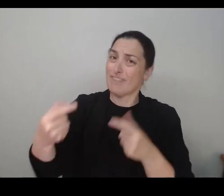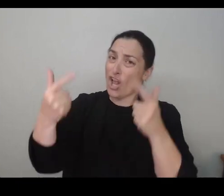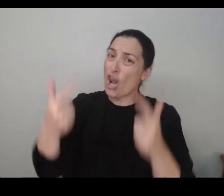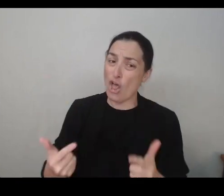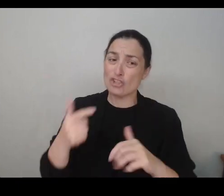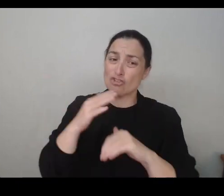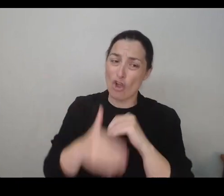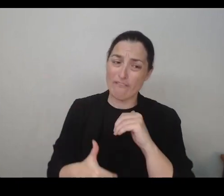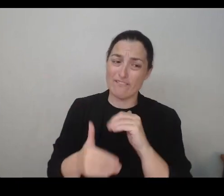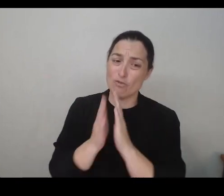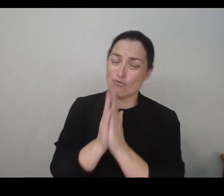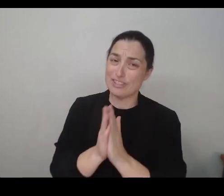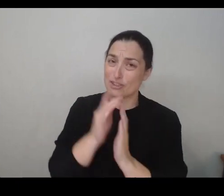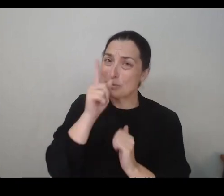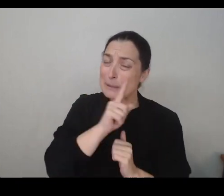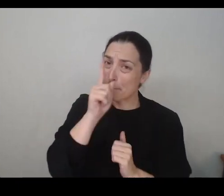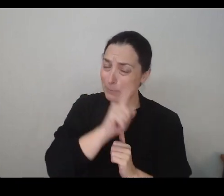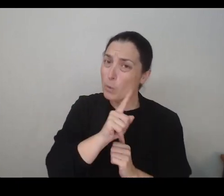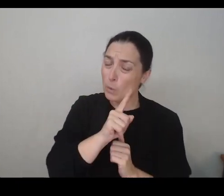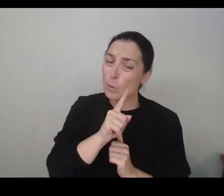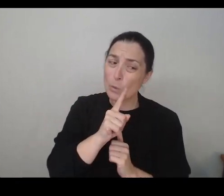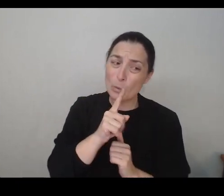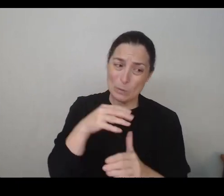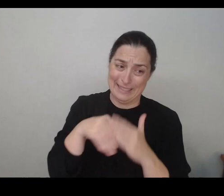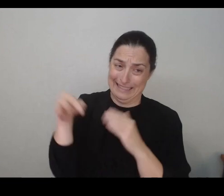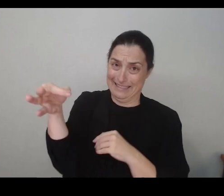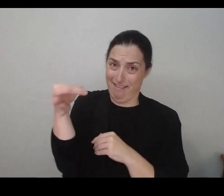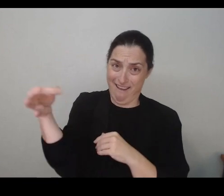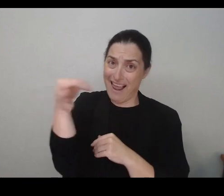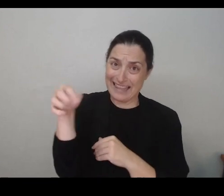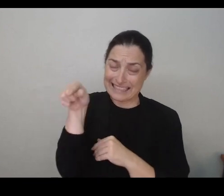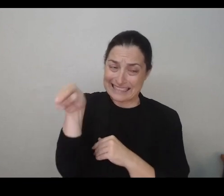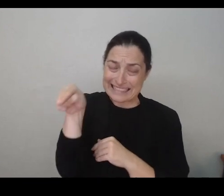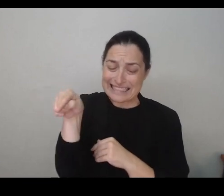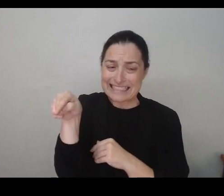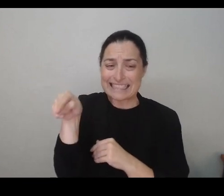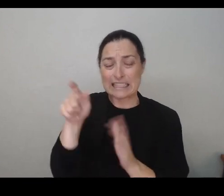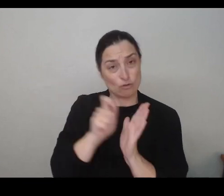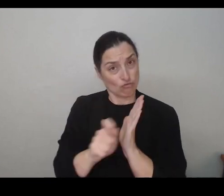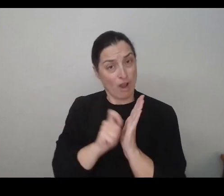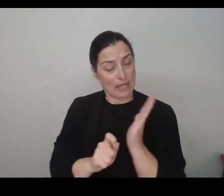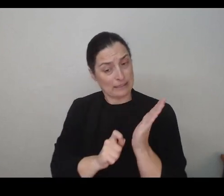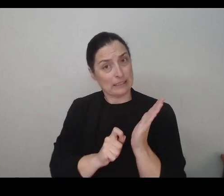And in his writings he was very concerned by the fact that he can see that Marquesan people